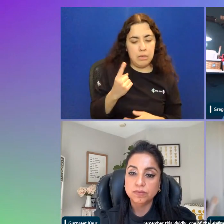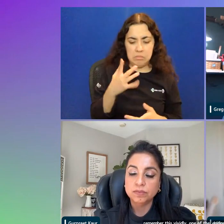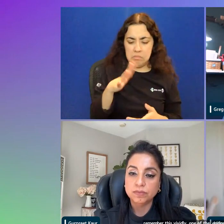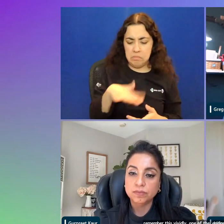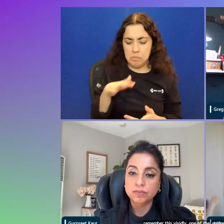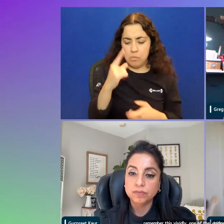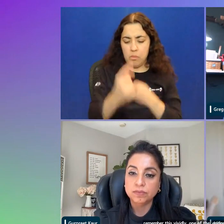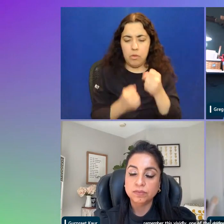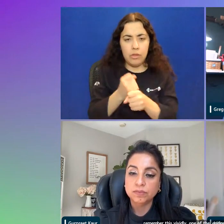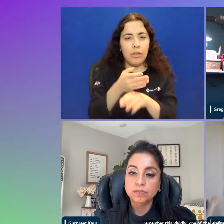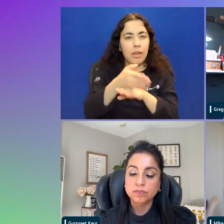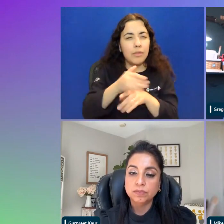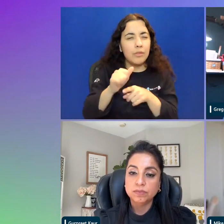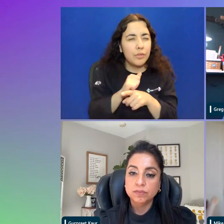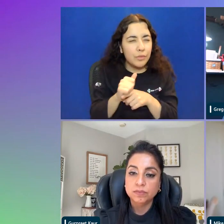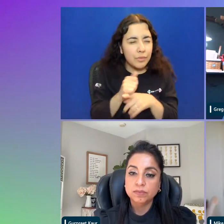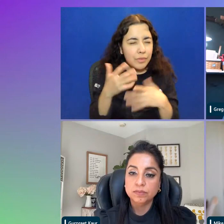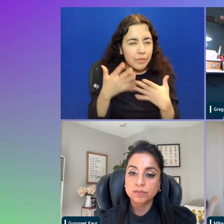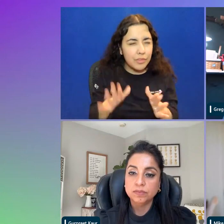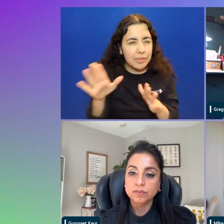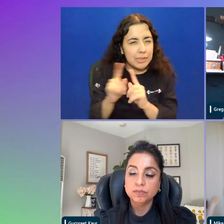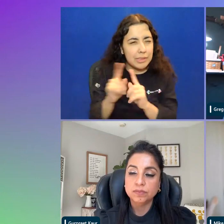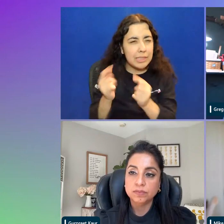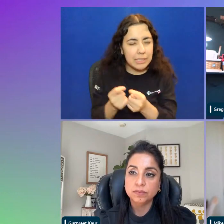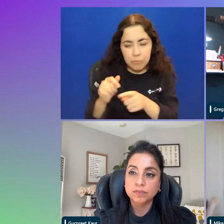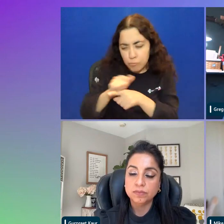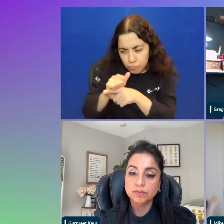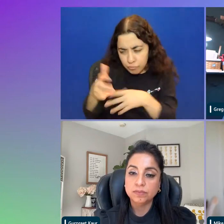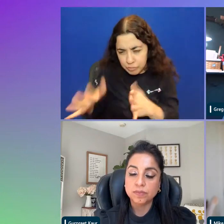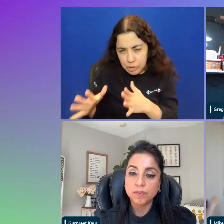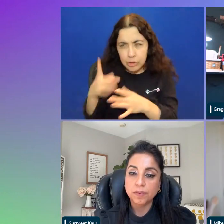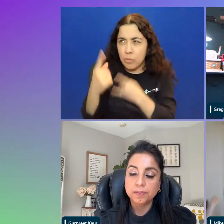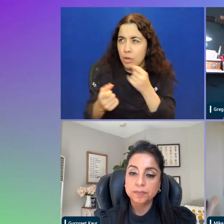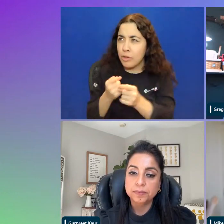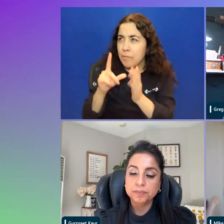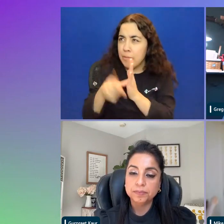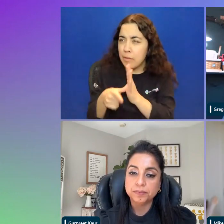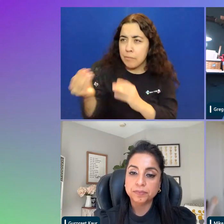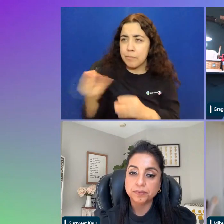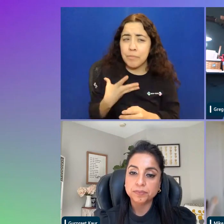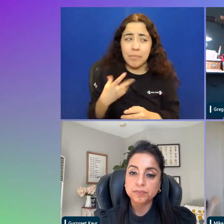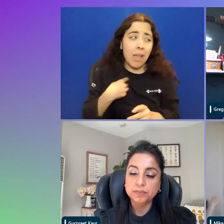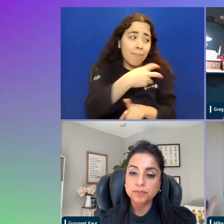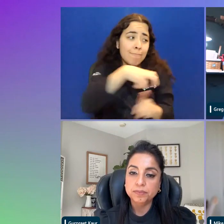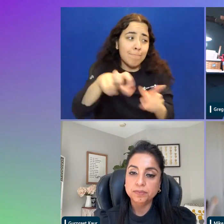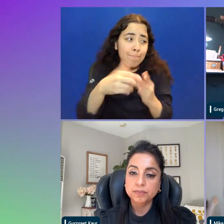had done some training for his whole team. And he said, you know what, I've moved to a new team and they're just not as